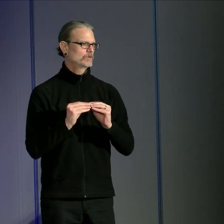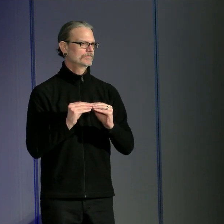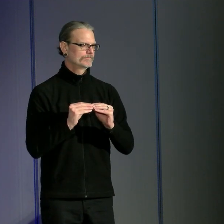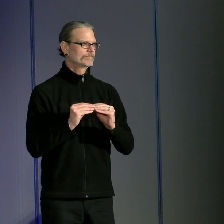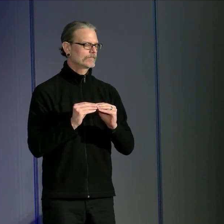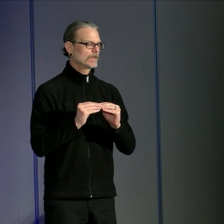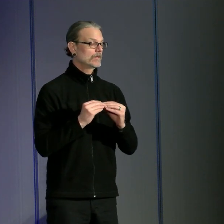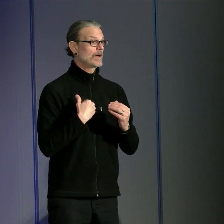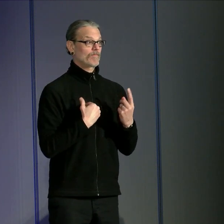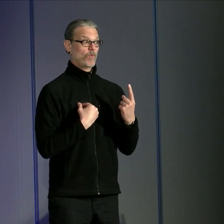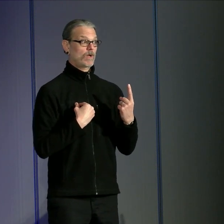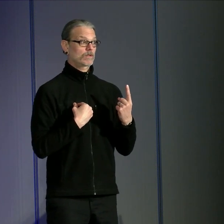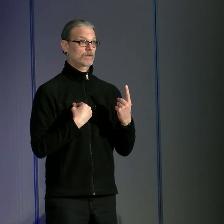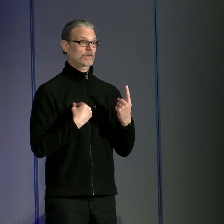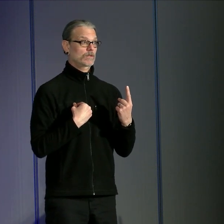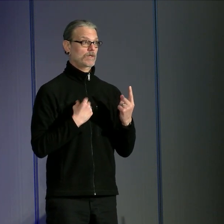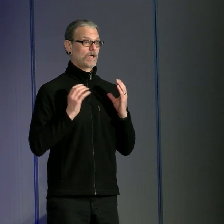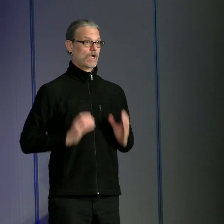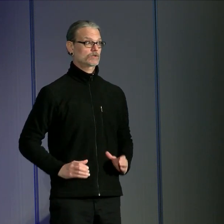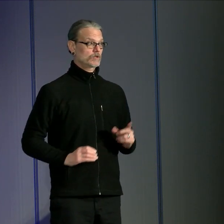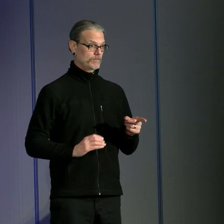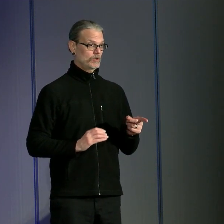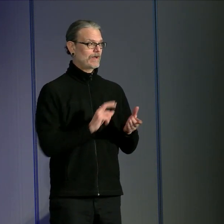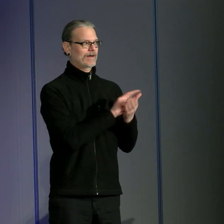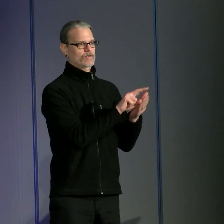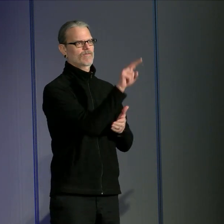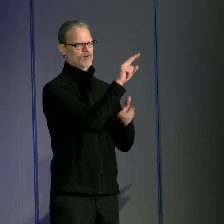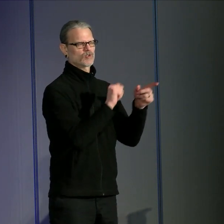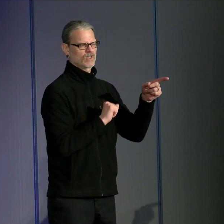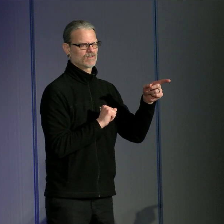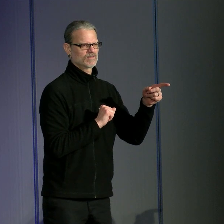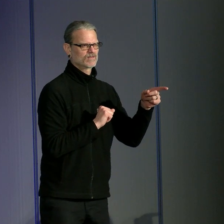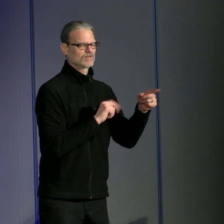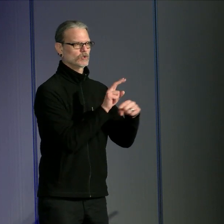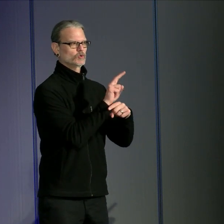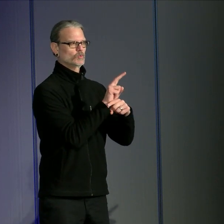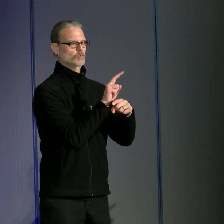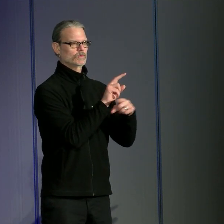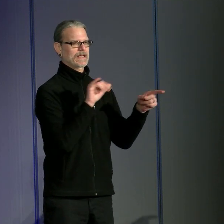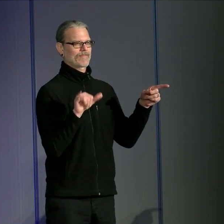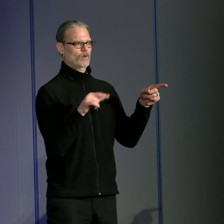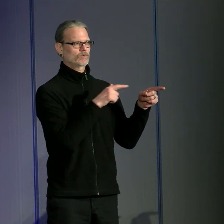We have one customer, University actually that are using these are very effective as